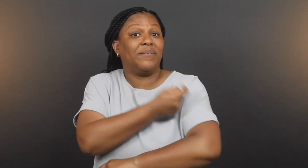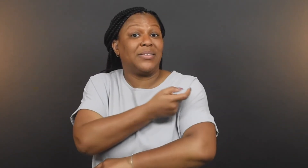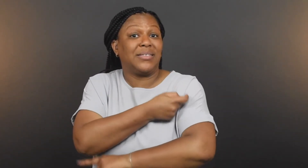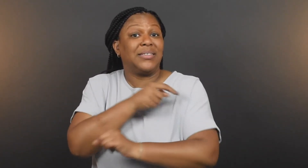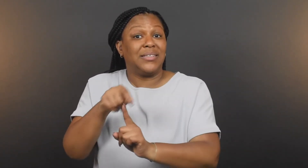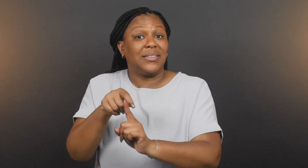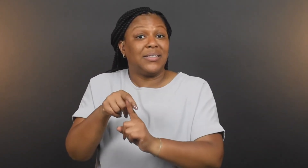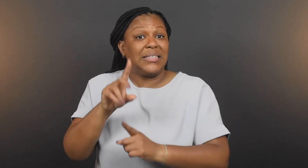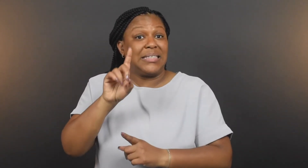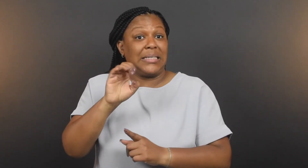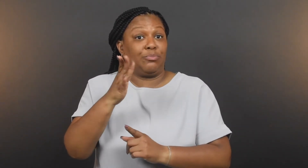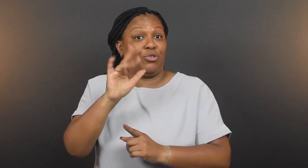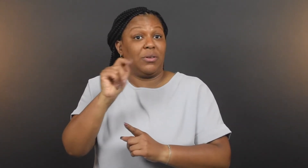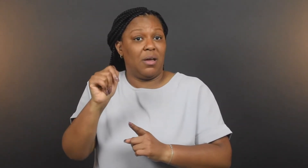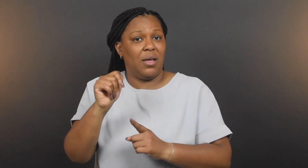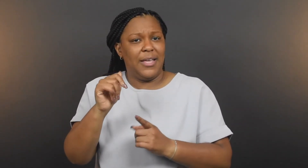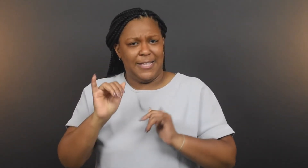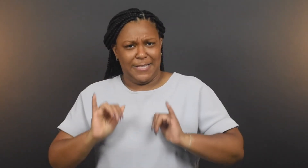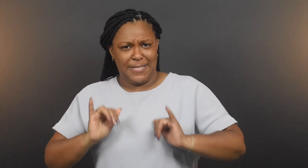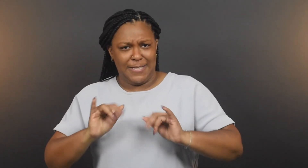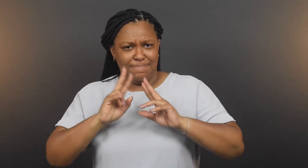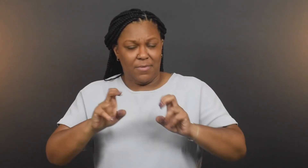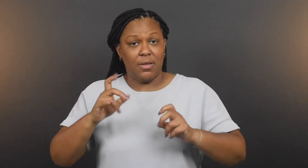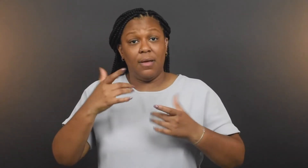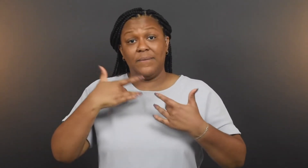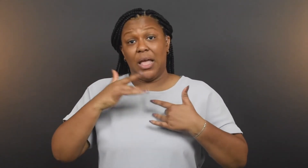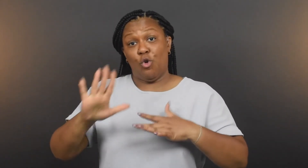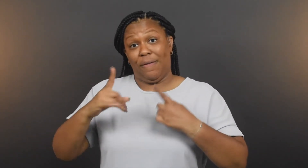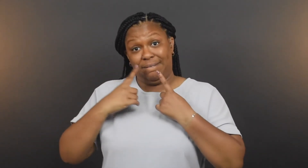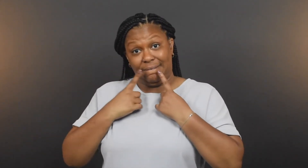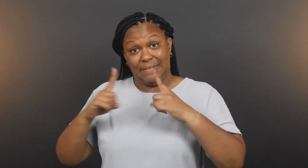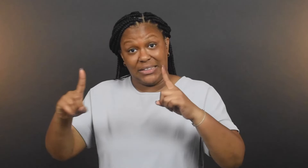And as an expert in vaccines, Deblina attests to their effectiveness.